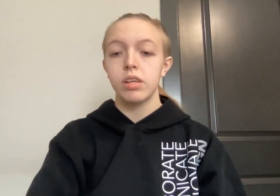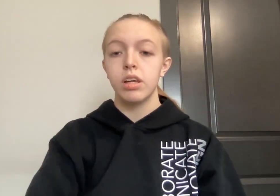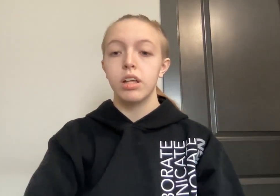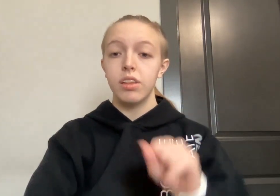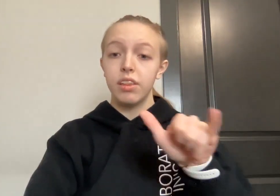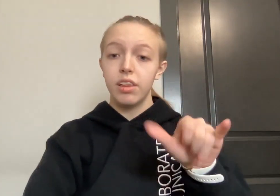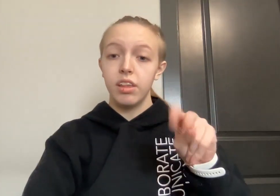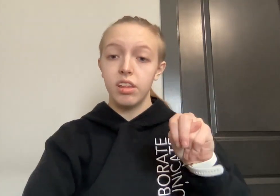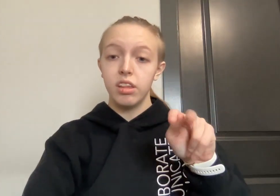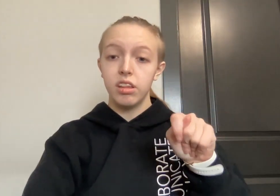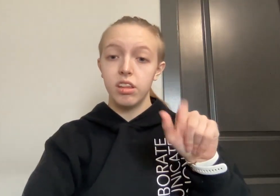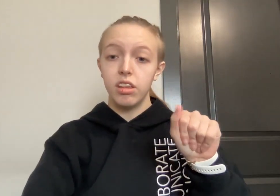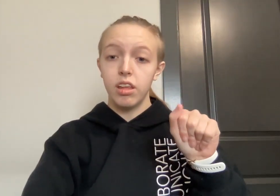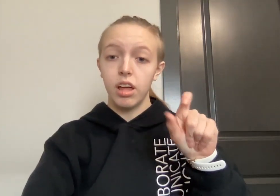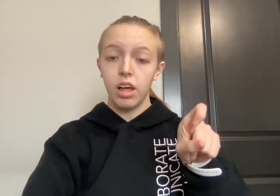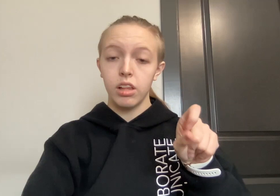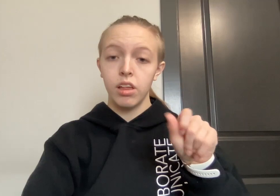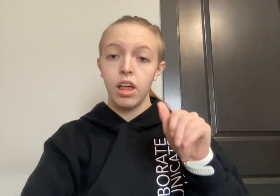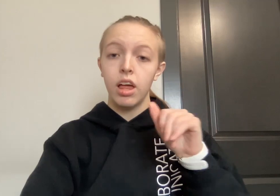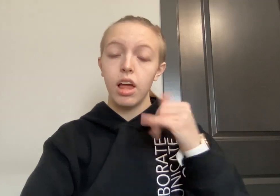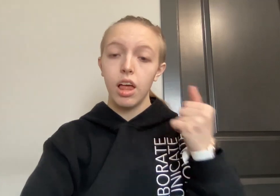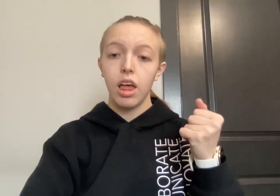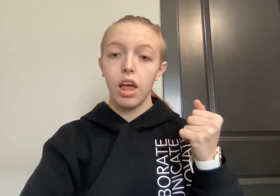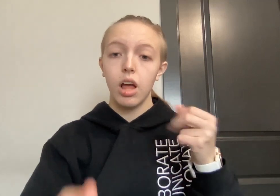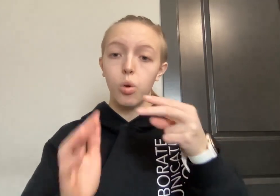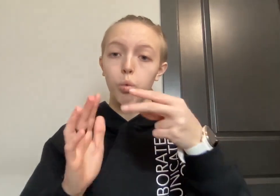Syntax and word order can change